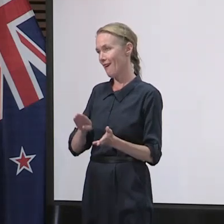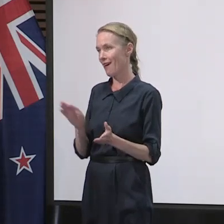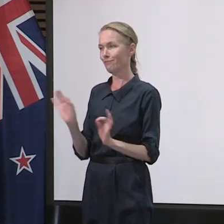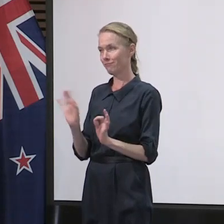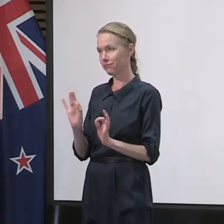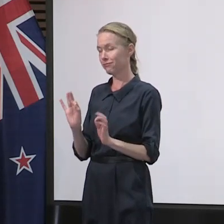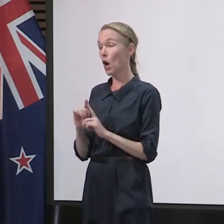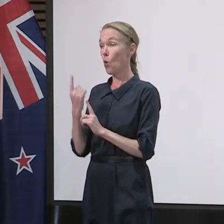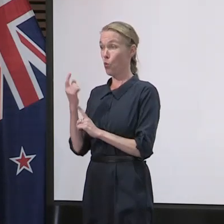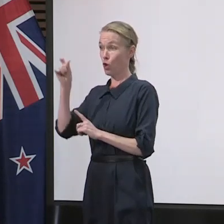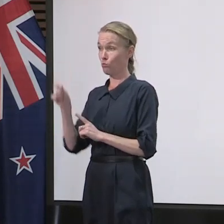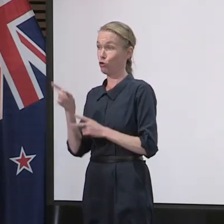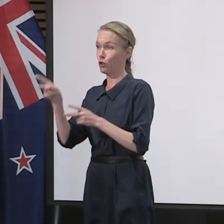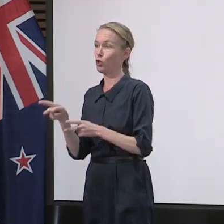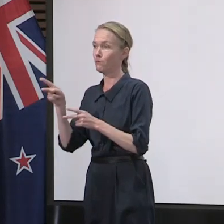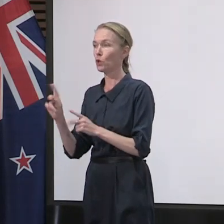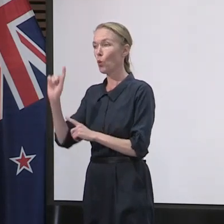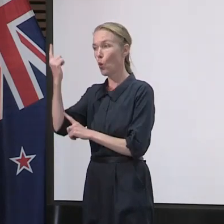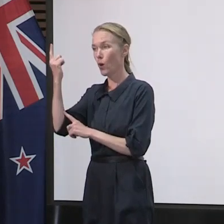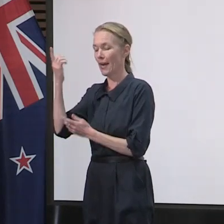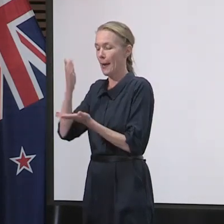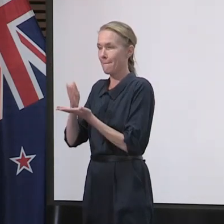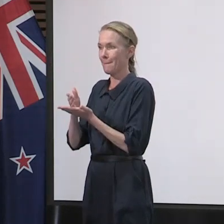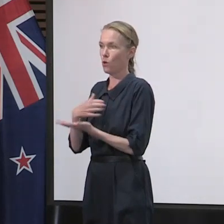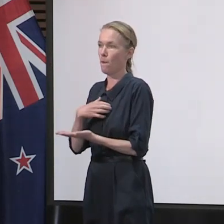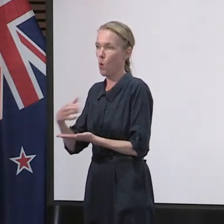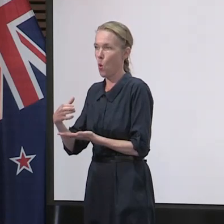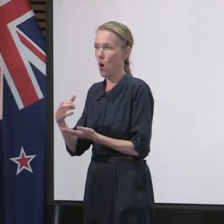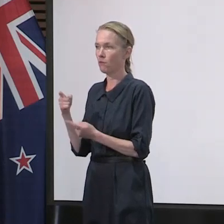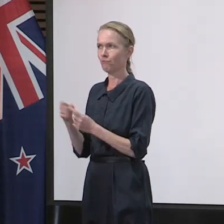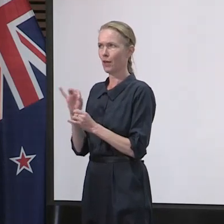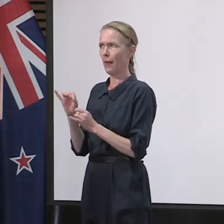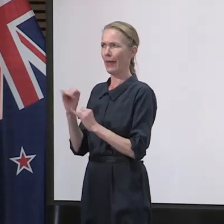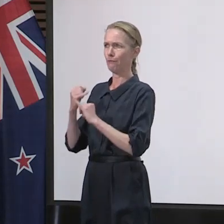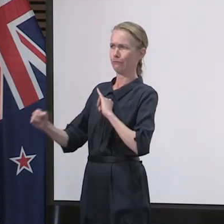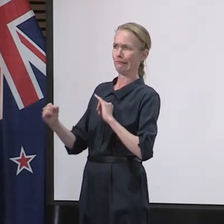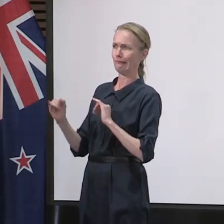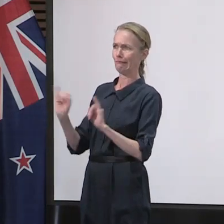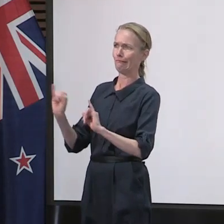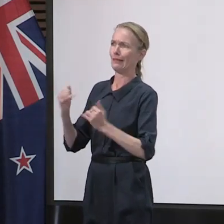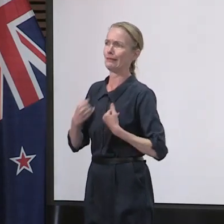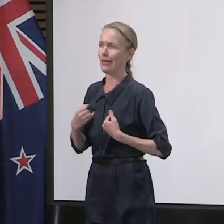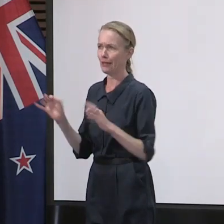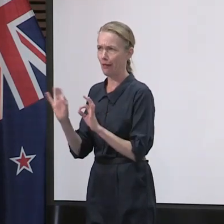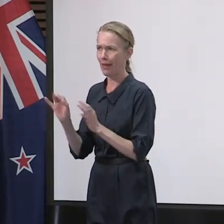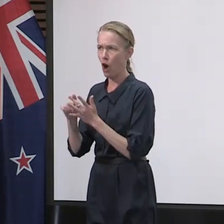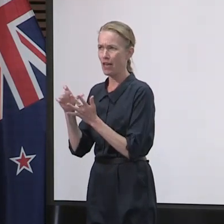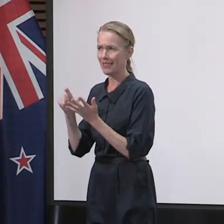to report and we have just one